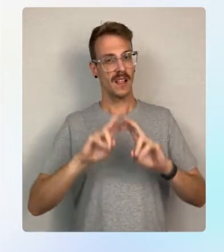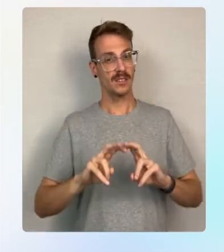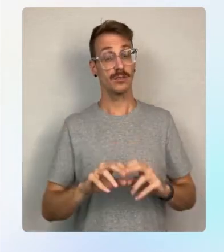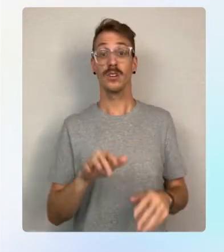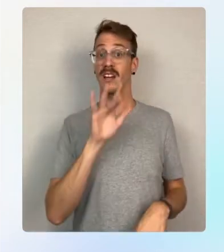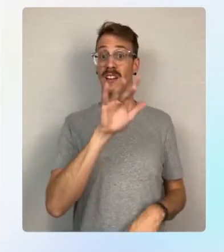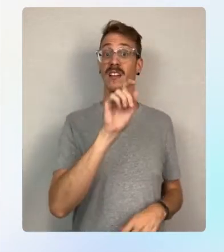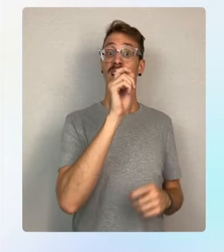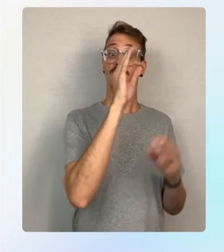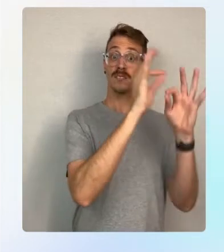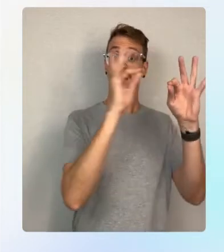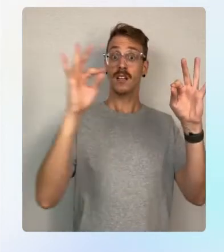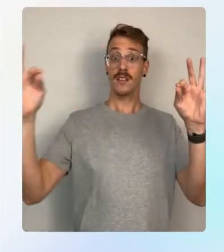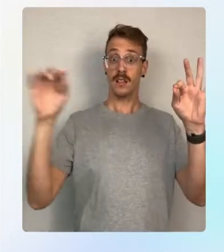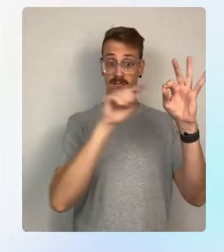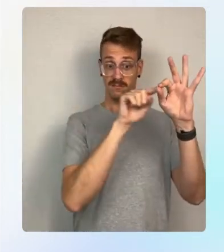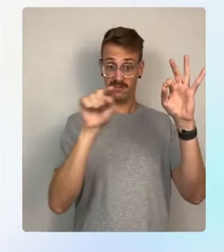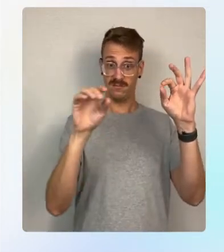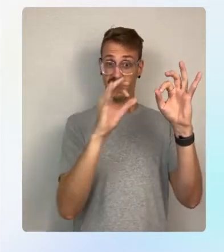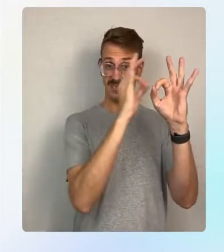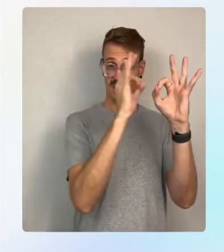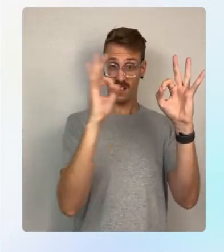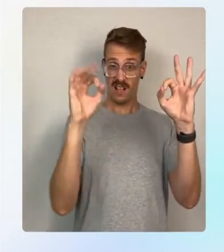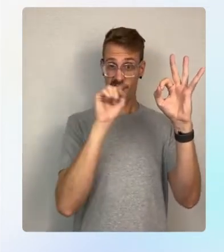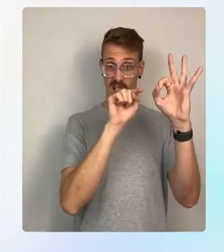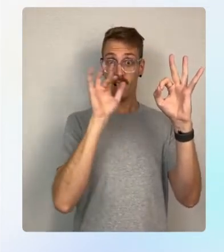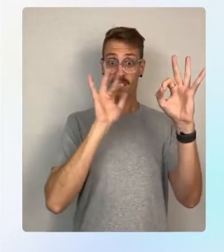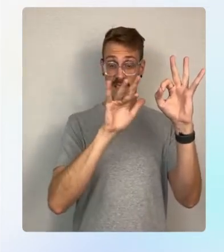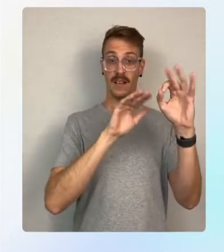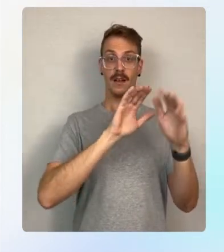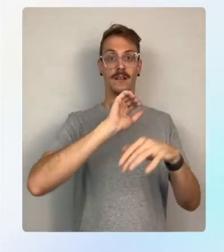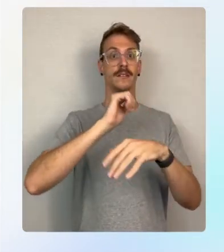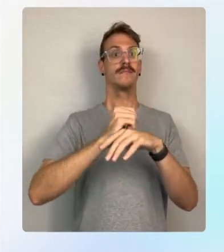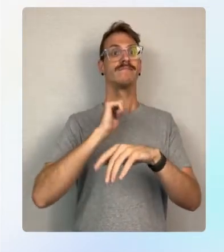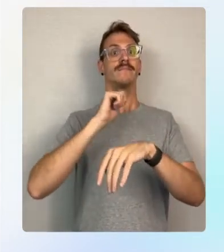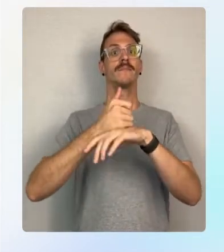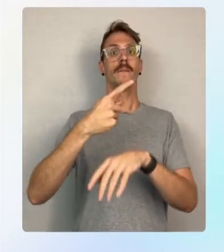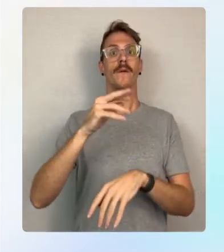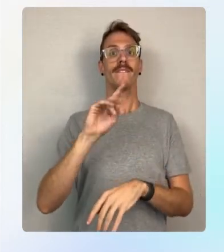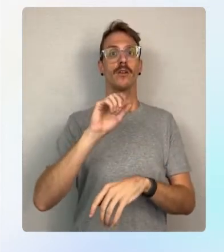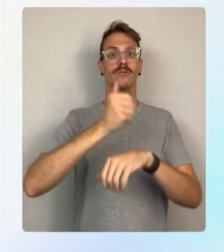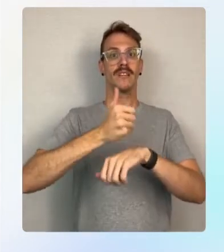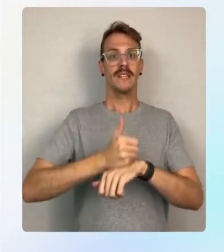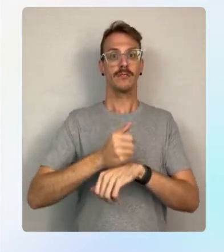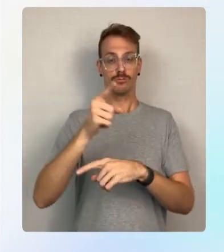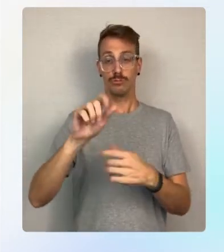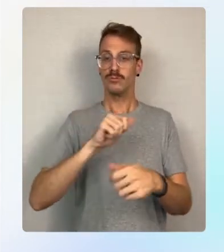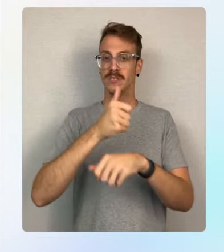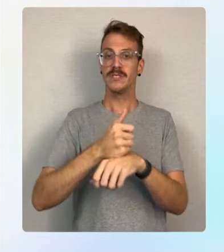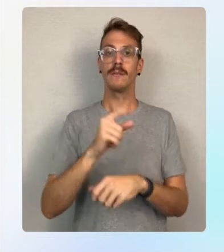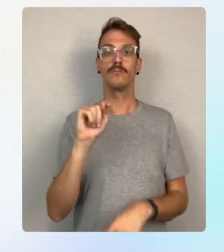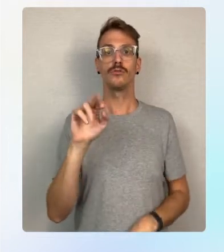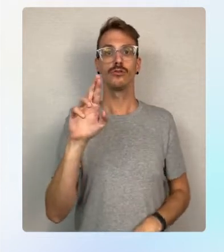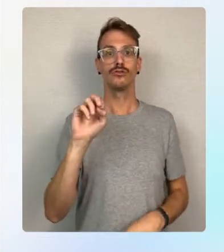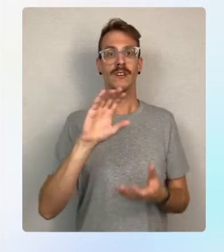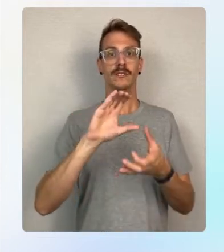Click on the ellipsis and select Perfetto Settings to set the Perfetto Trace configuration.